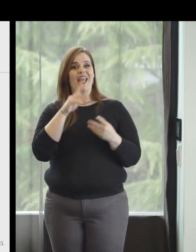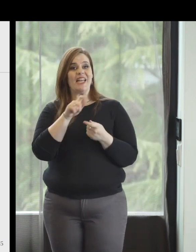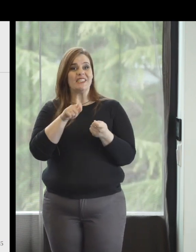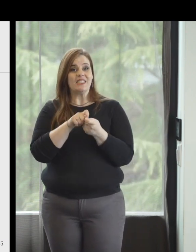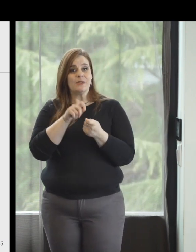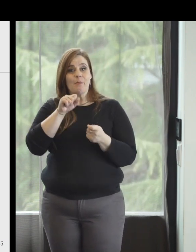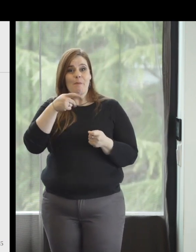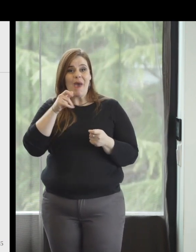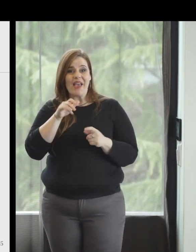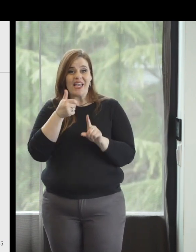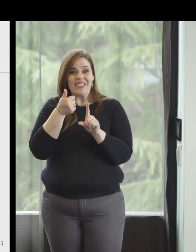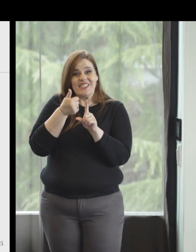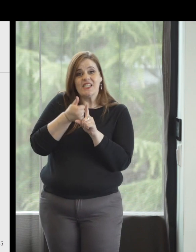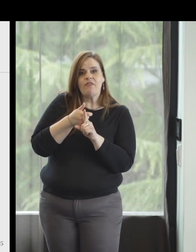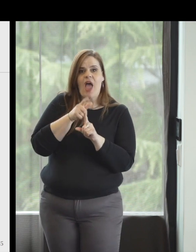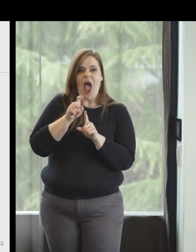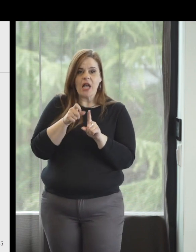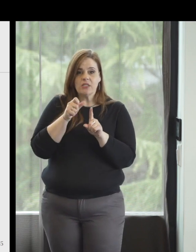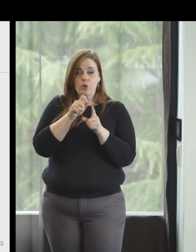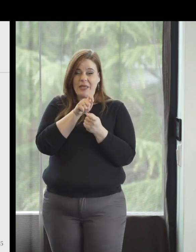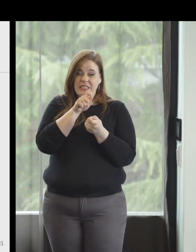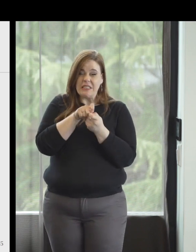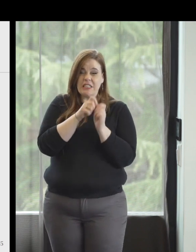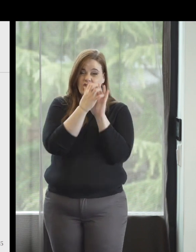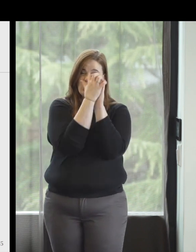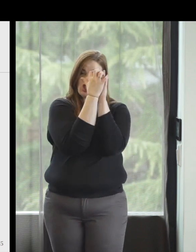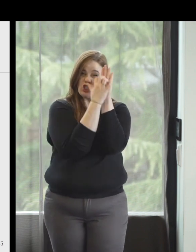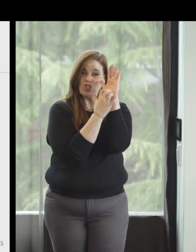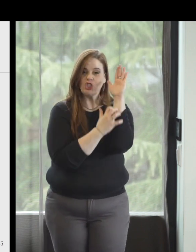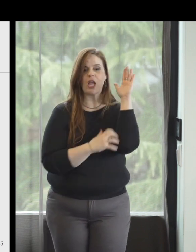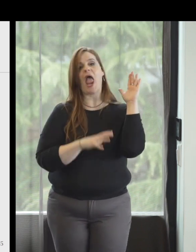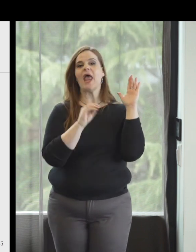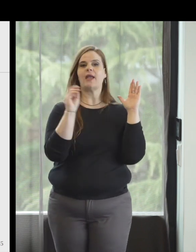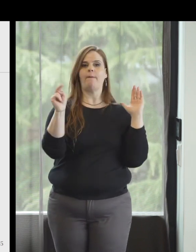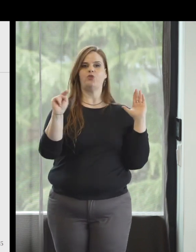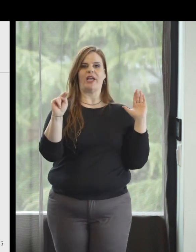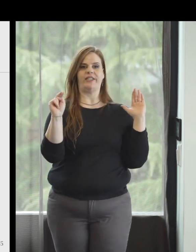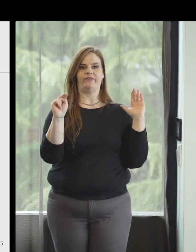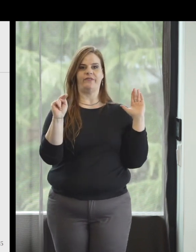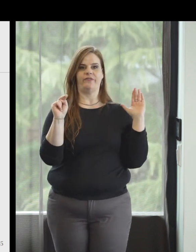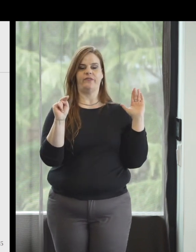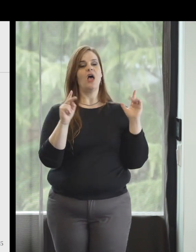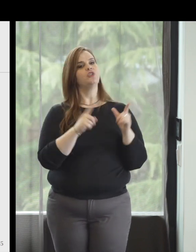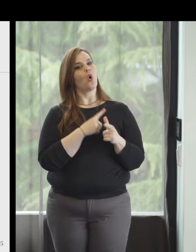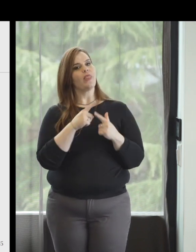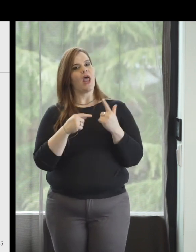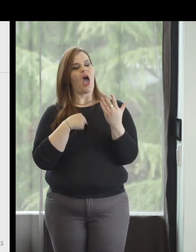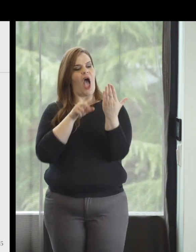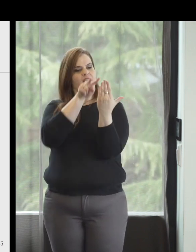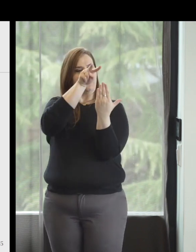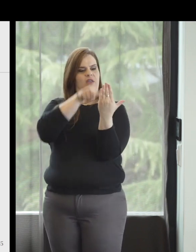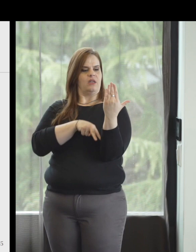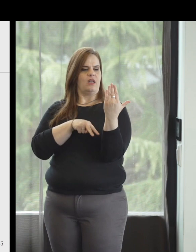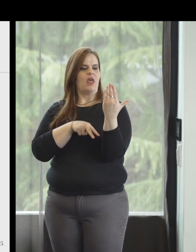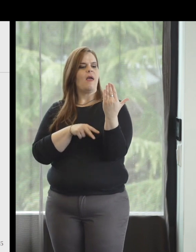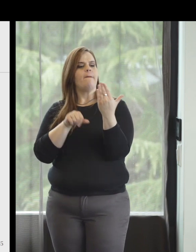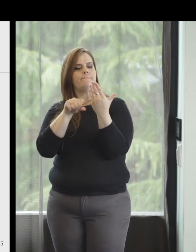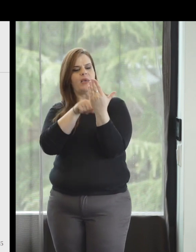very detailed and objective because then, I can make a choice based on my daughter's wheelchair width and